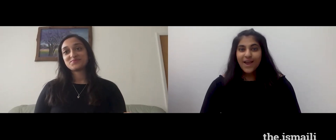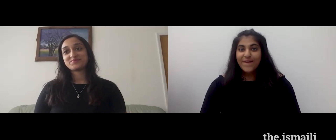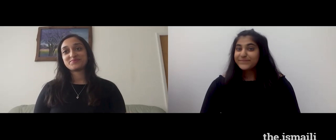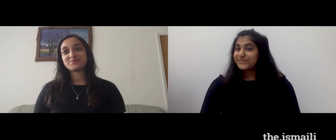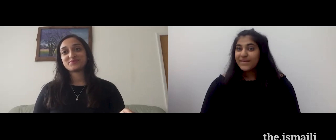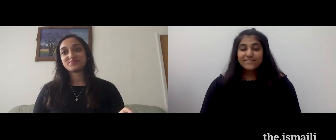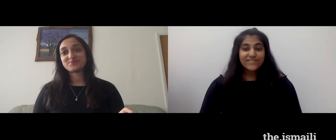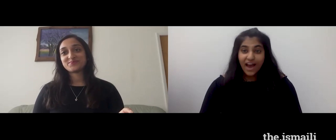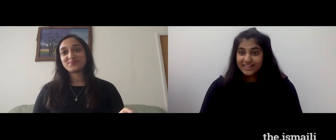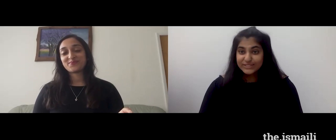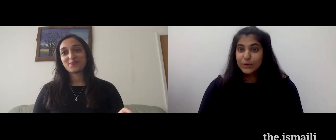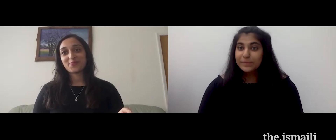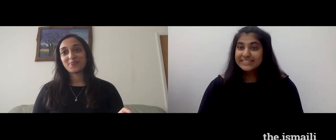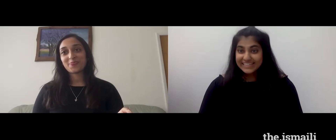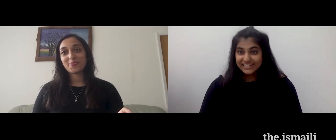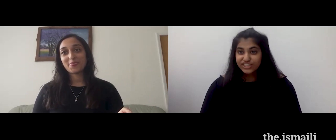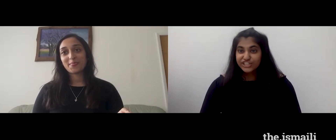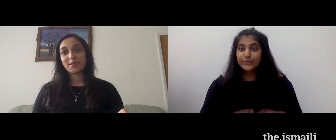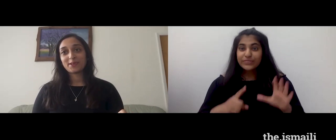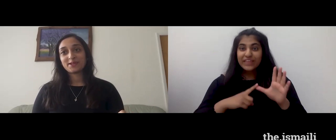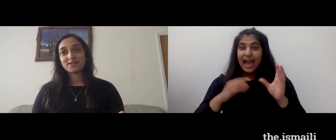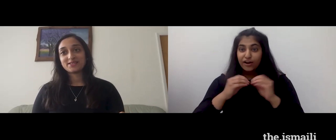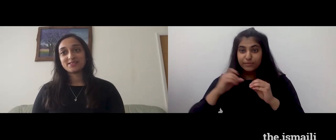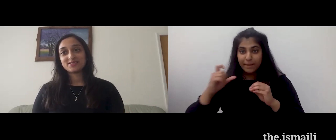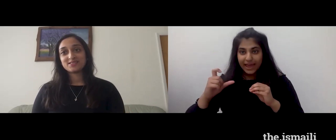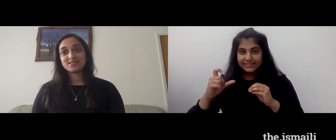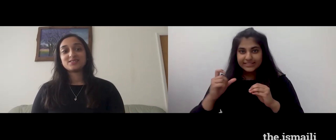So first, we will be teaching you the alphabet.